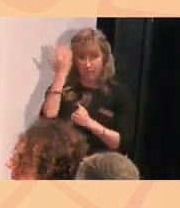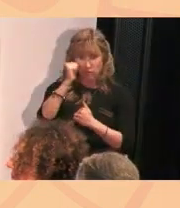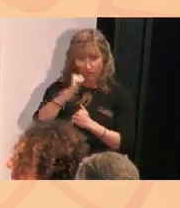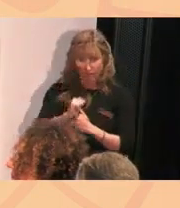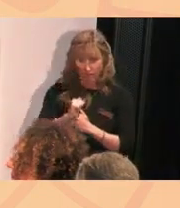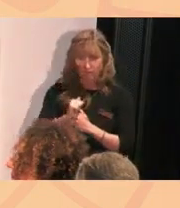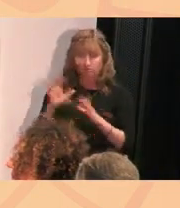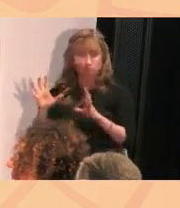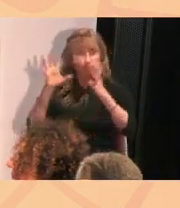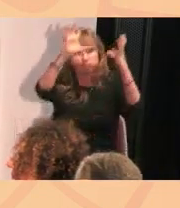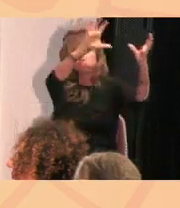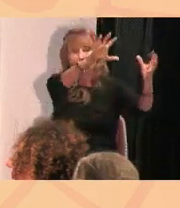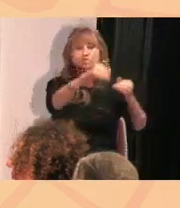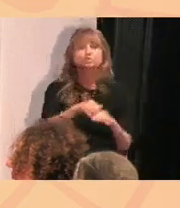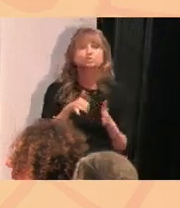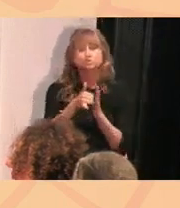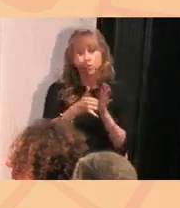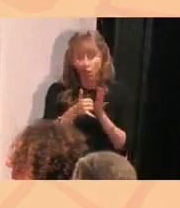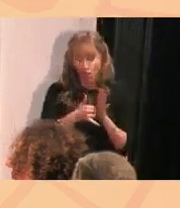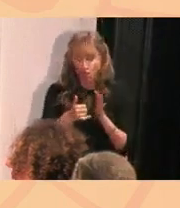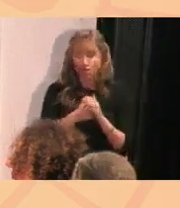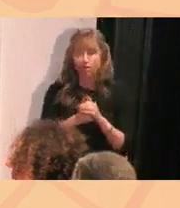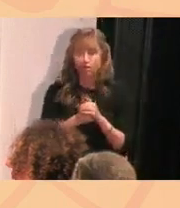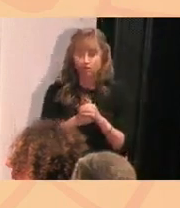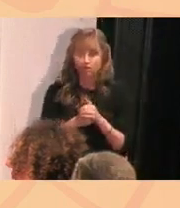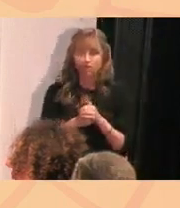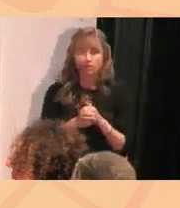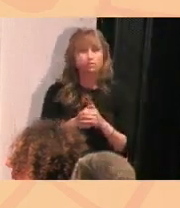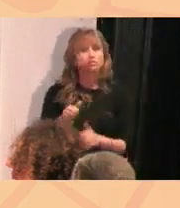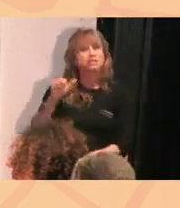The thing about it was, in 1988, there was a big exhibition